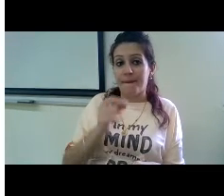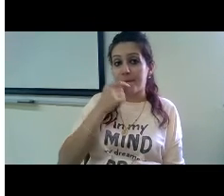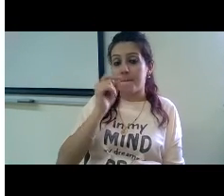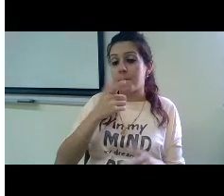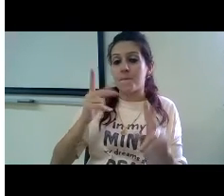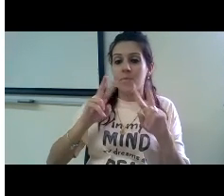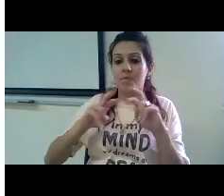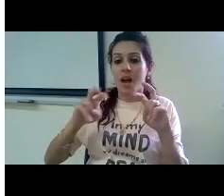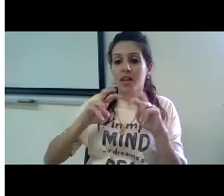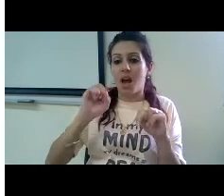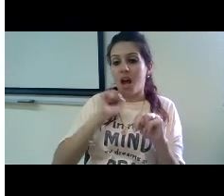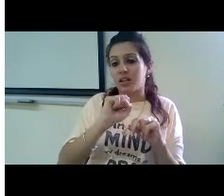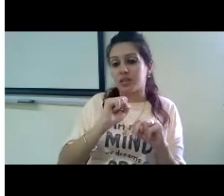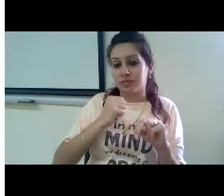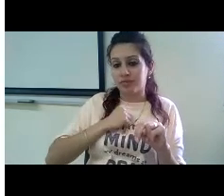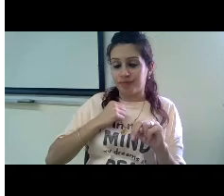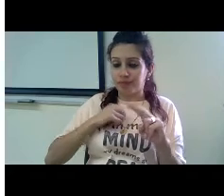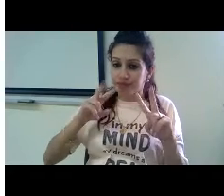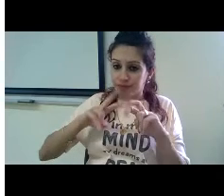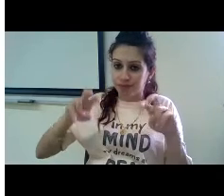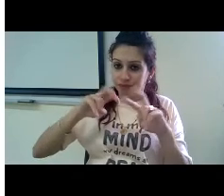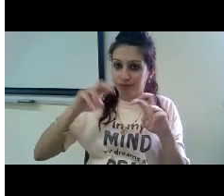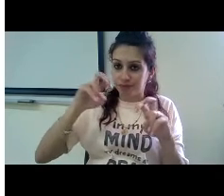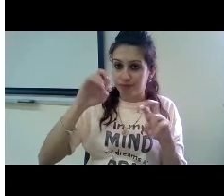And I think that teaching methodology has